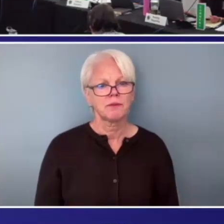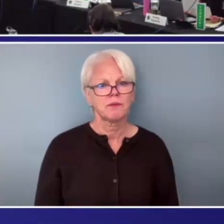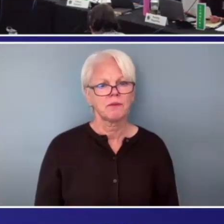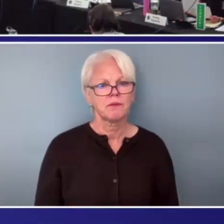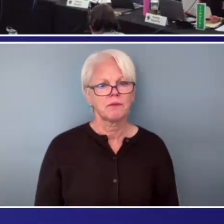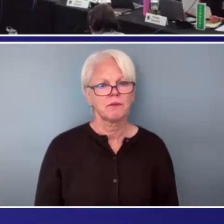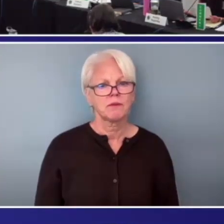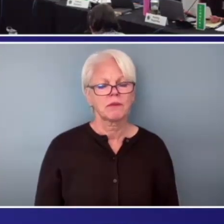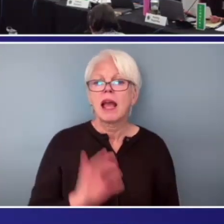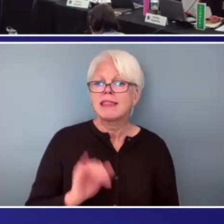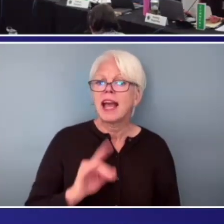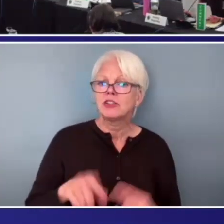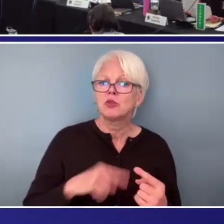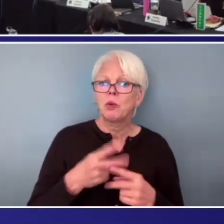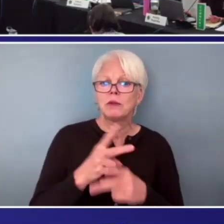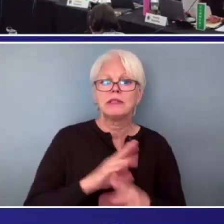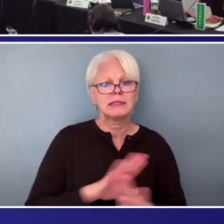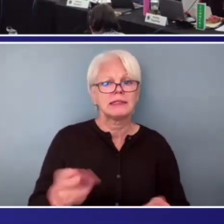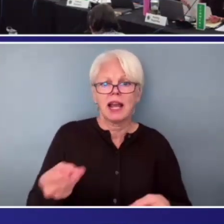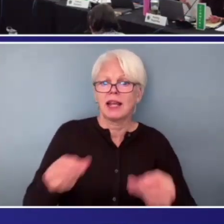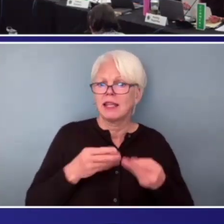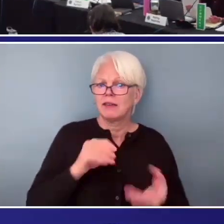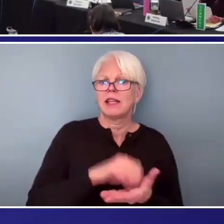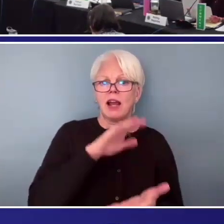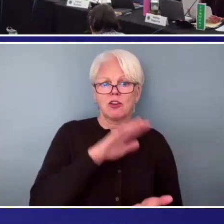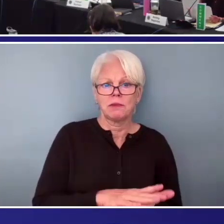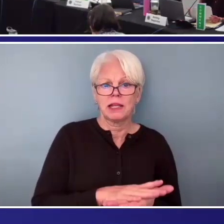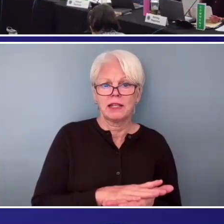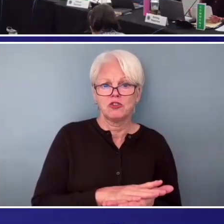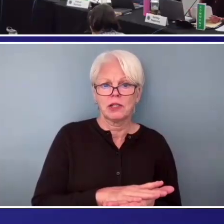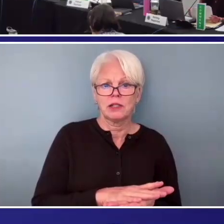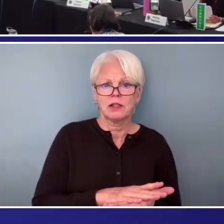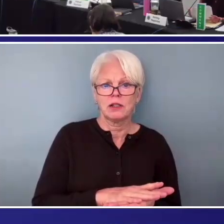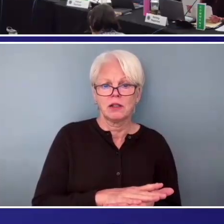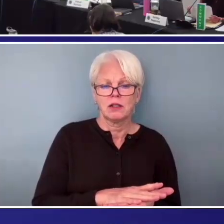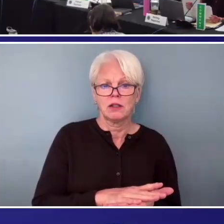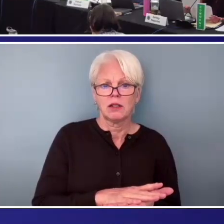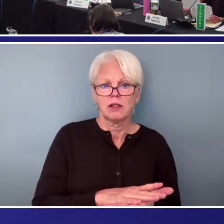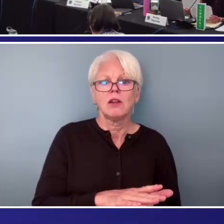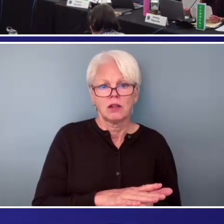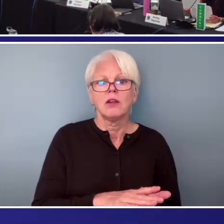This is when the borrower doesn't provide documentation. Or. Right. When the borrower doesn't provide